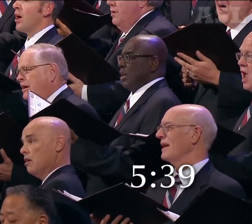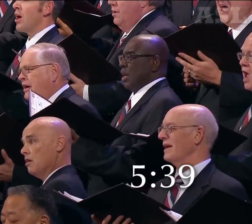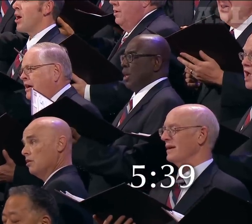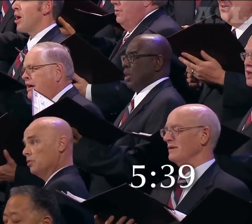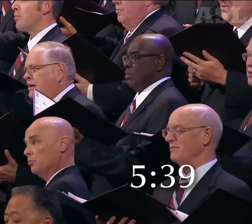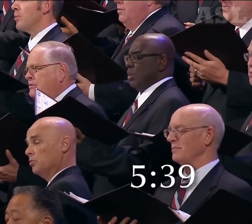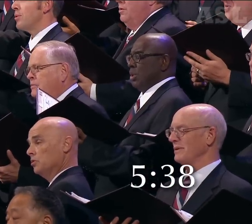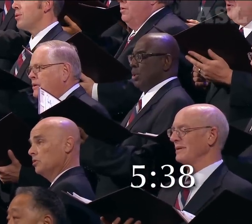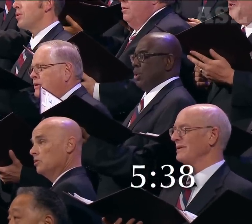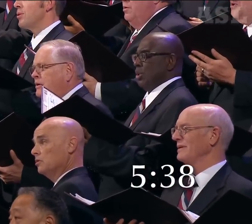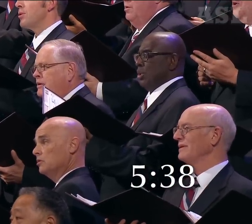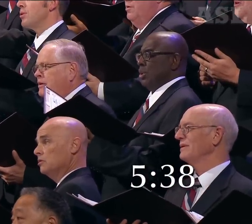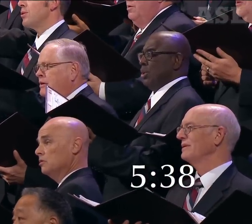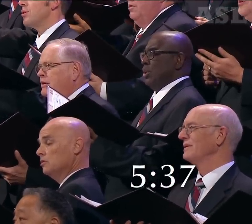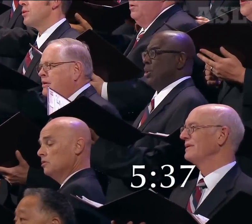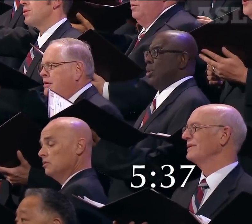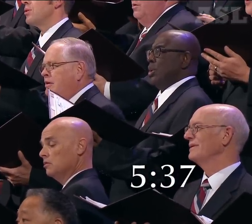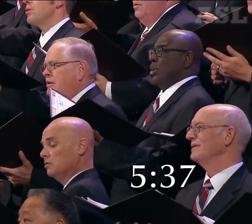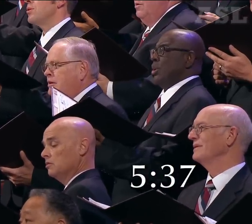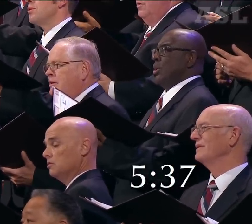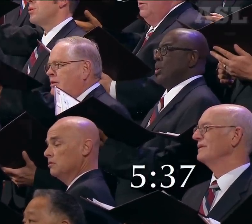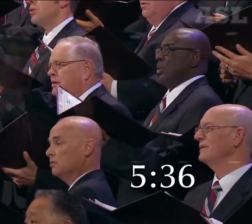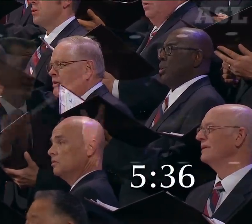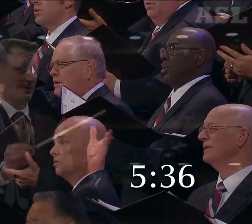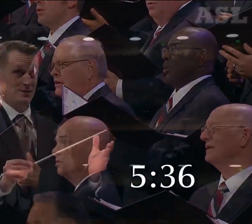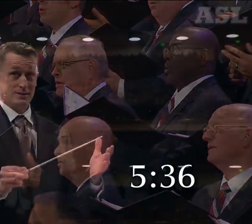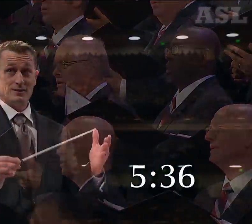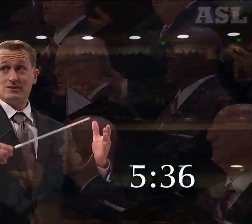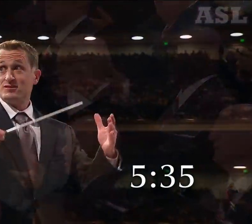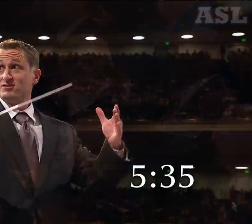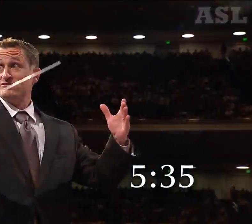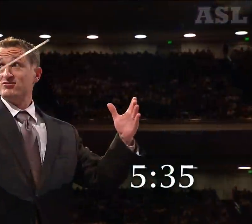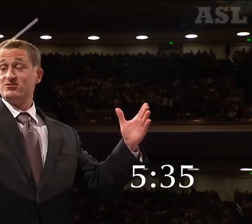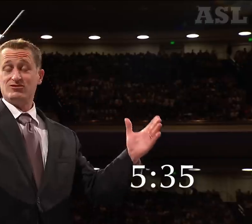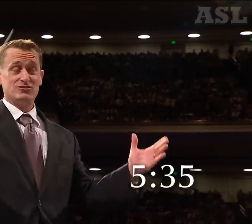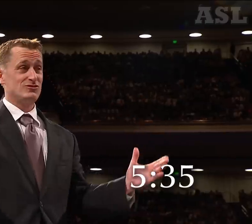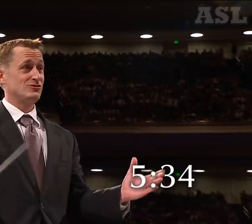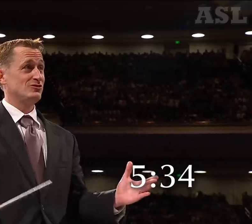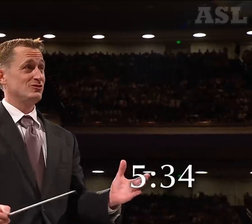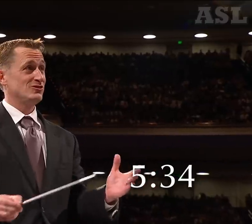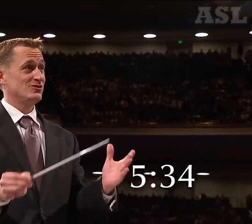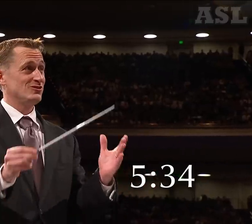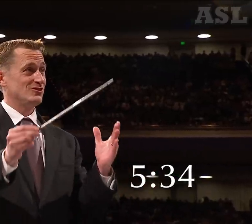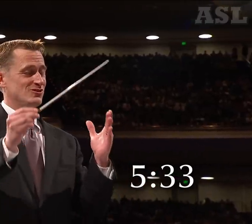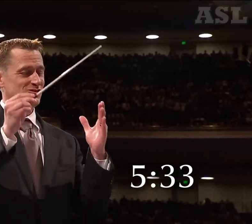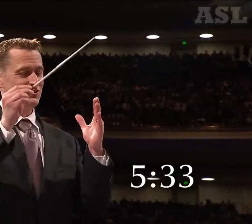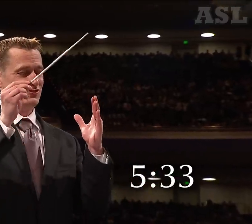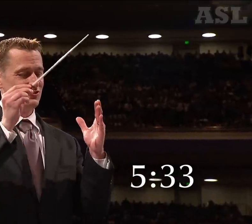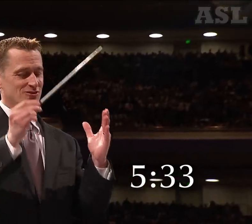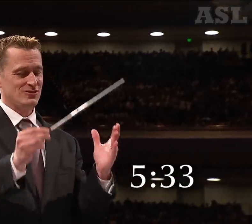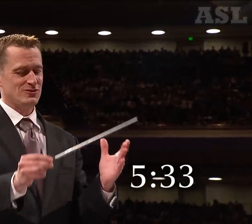THIS IS THE ENGLISH CLOSED CAPTION CHANNEL OF THE CHURCH OF JESUS CHRIST OF LATTER-DAY SAINTS.